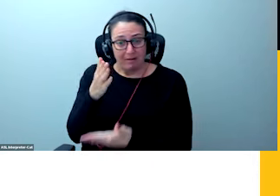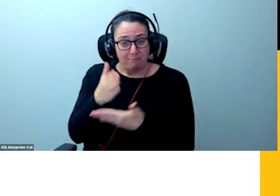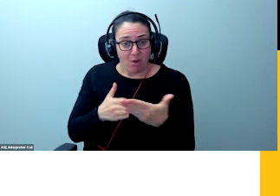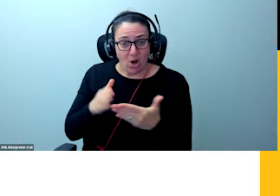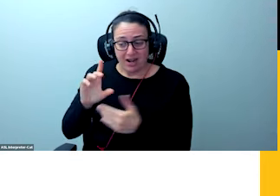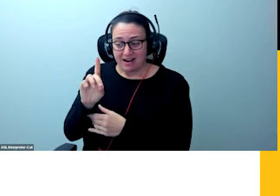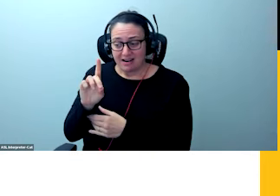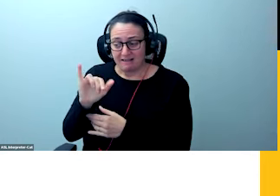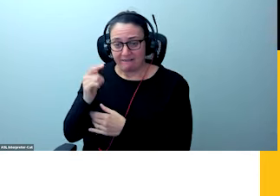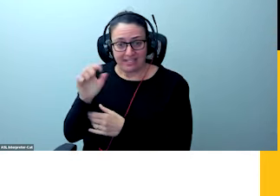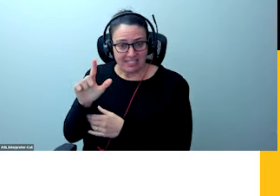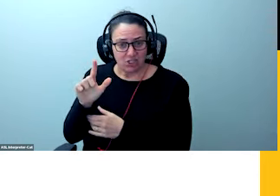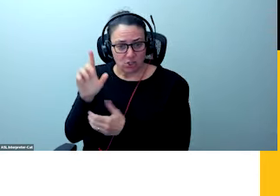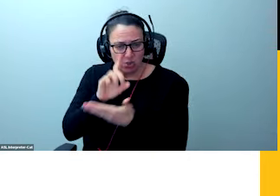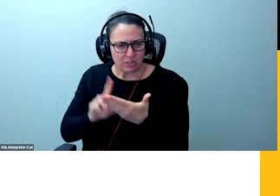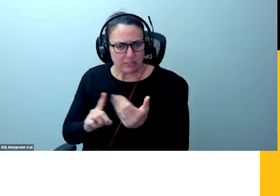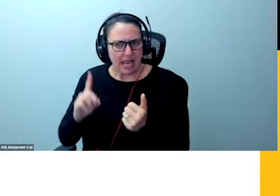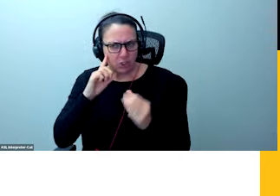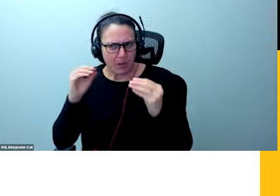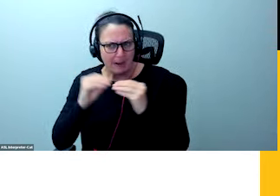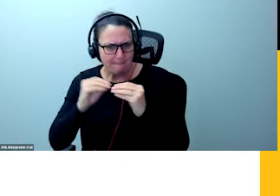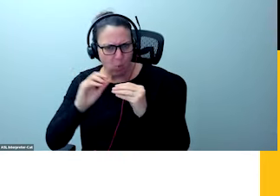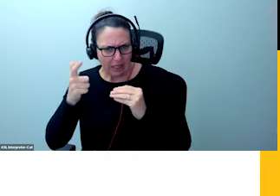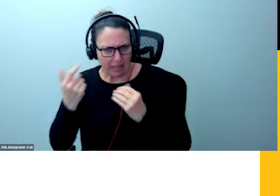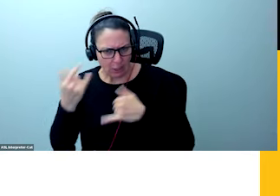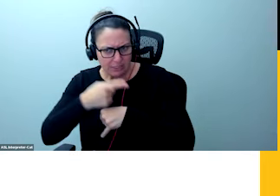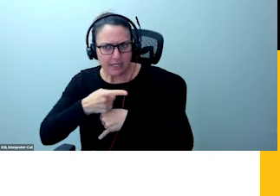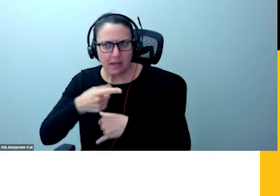and I think you'll hear about this a lot more in some other presentations, is POUR.